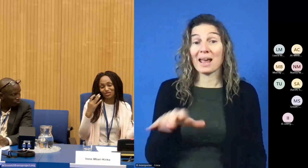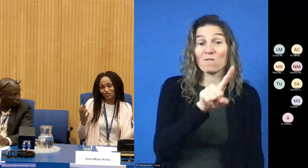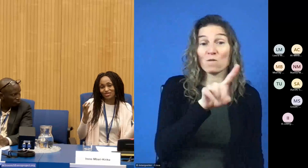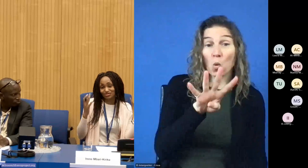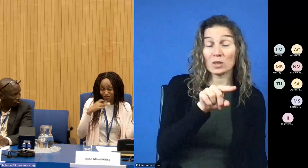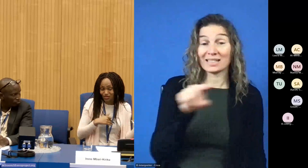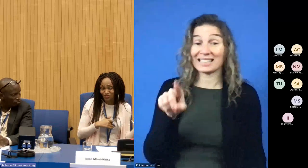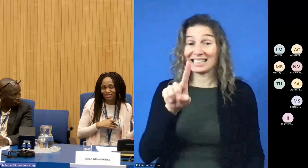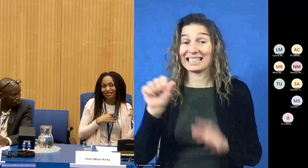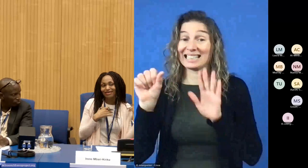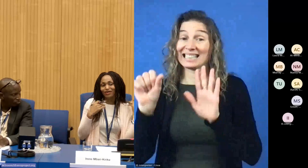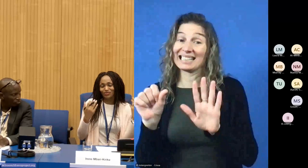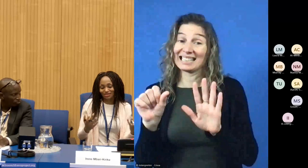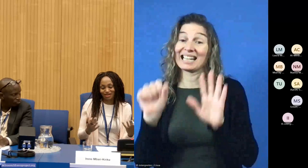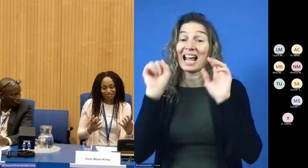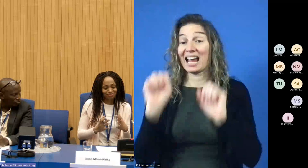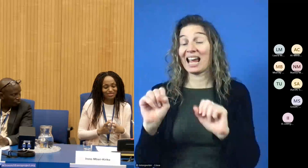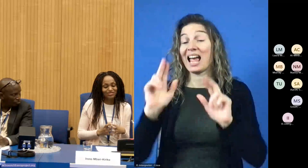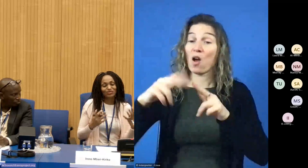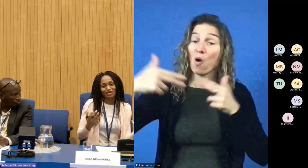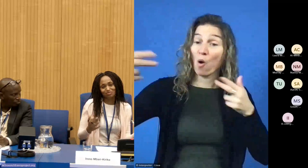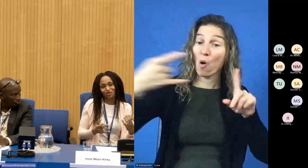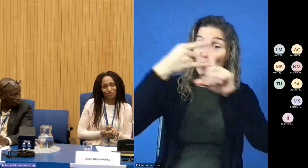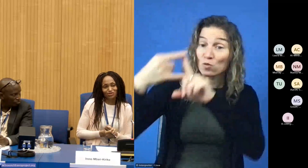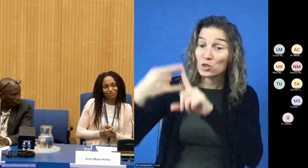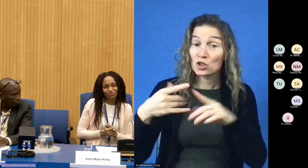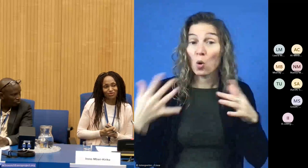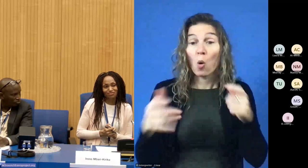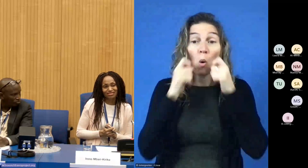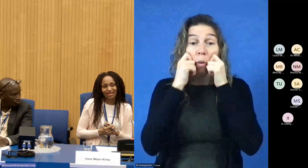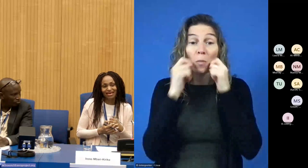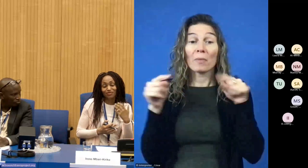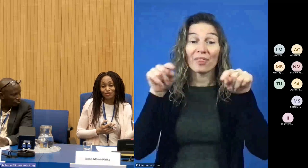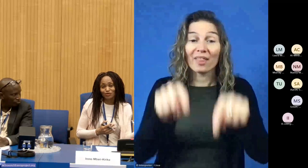you can join virtually all come in person to learn more about our programs and what's